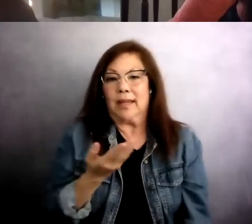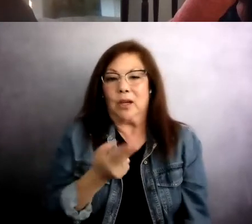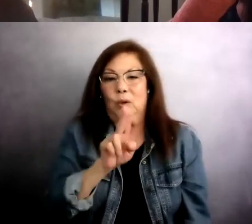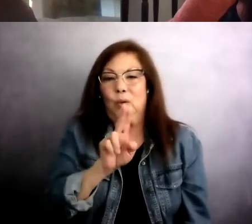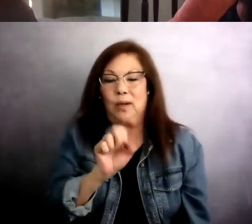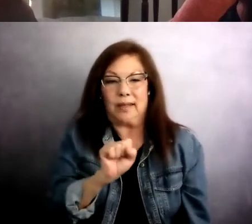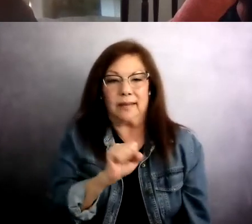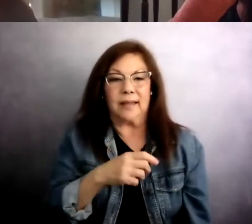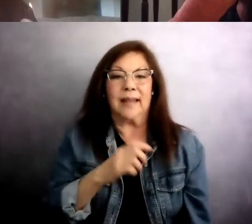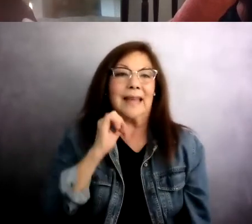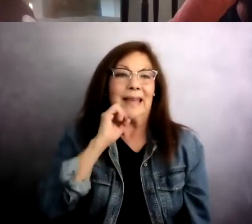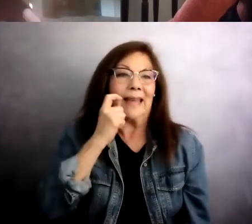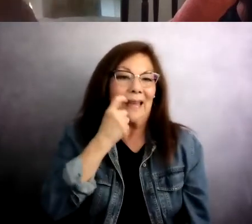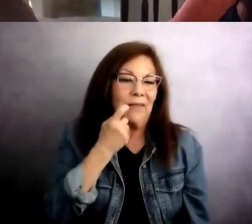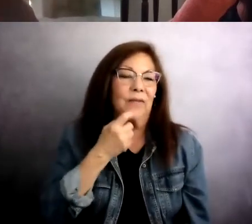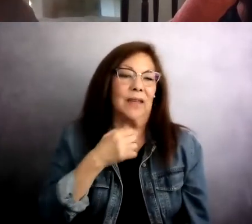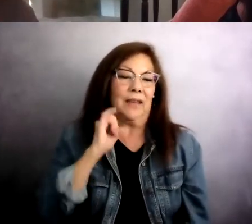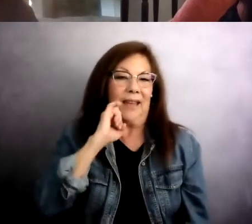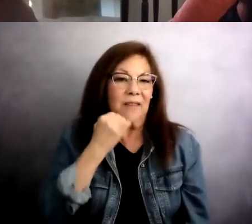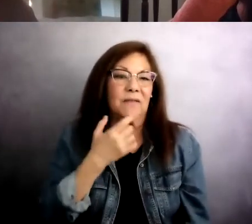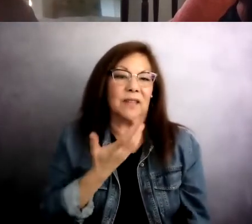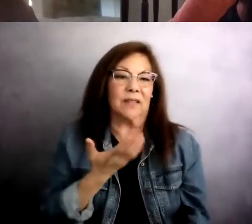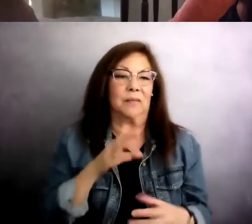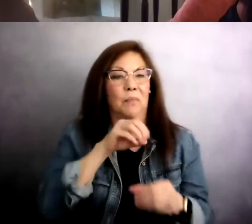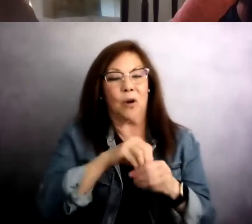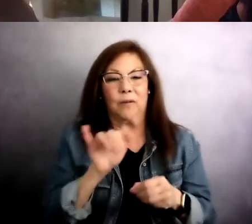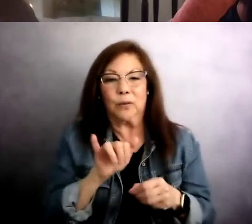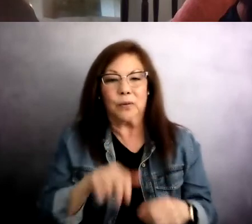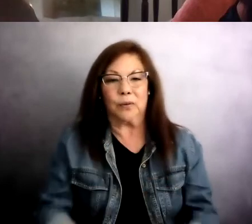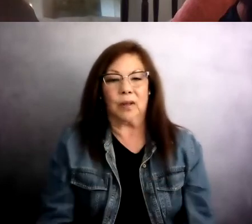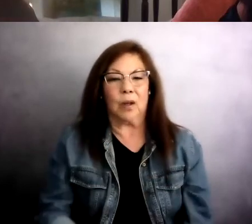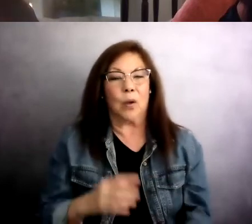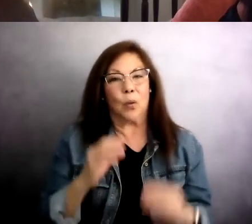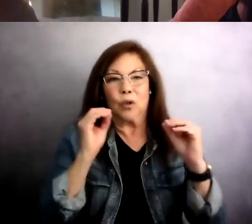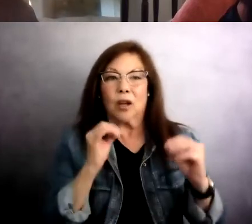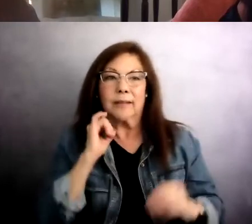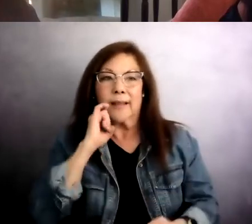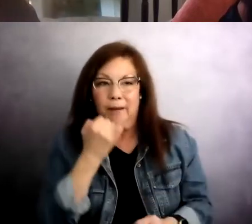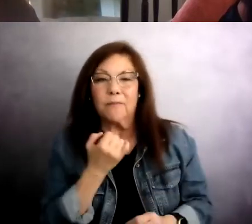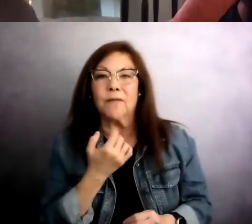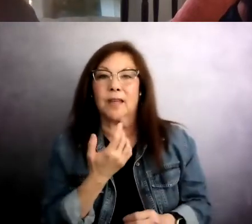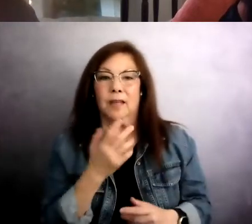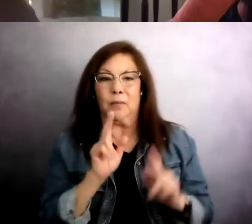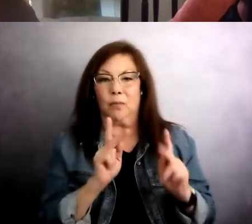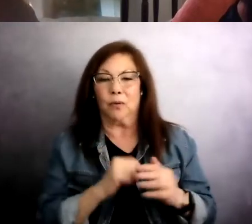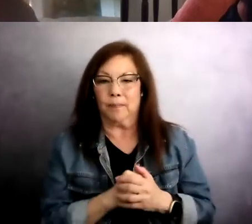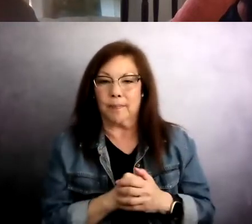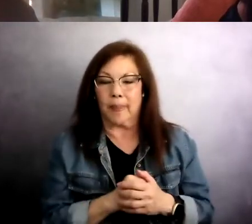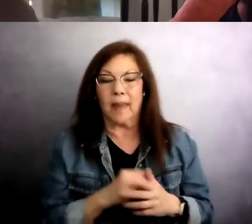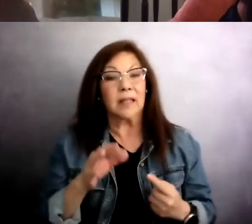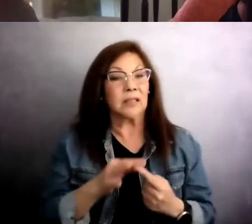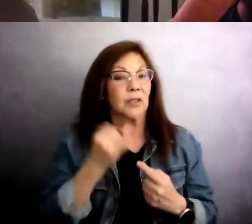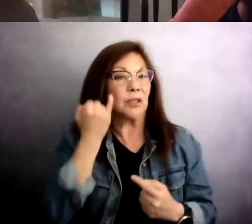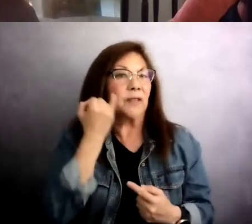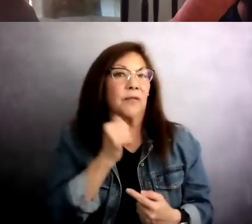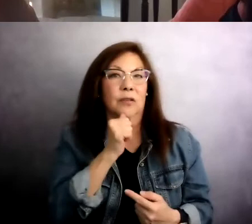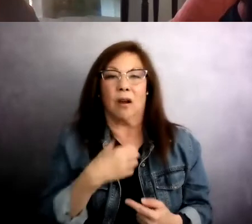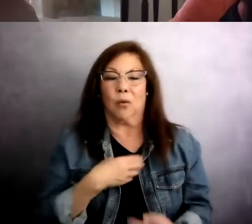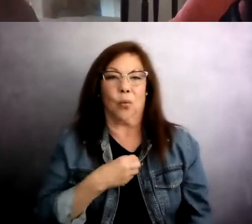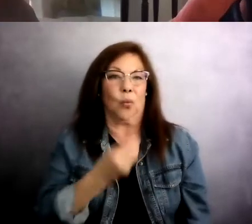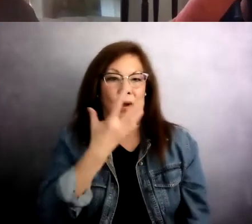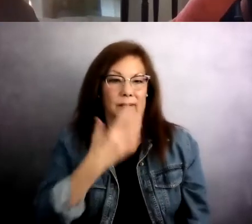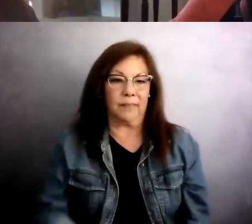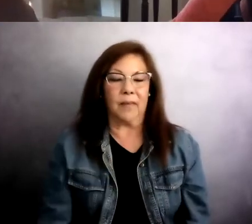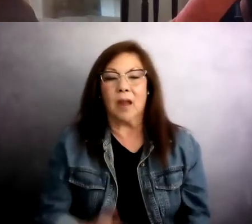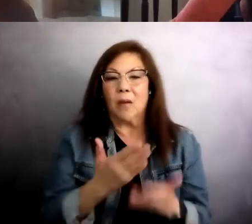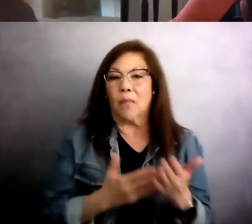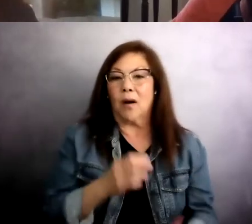Is a part of it. We are taught to envy. Especially if you're not white. Part of envying is one